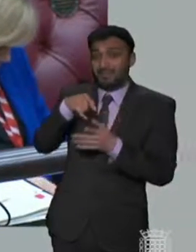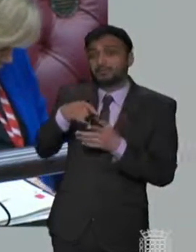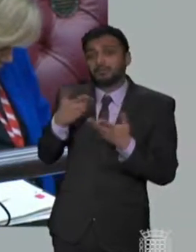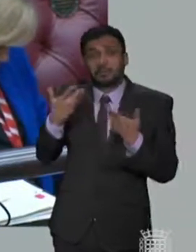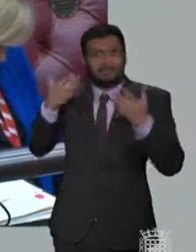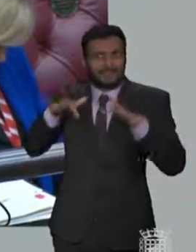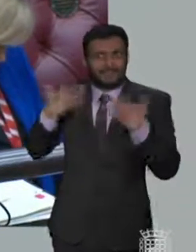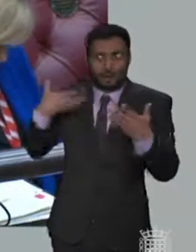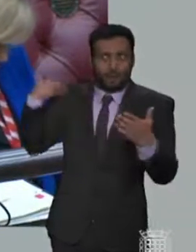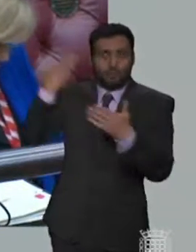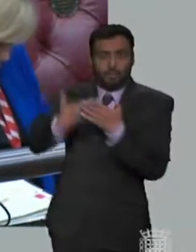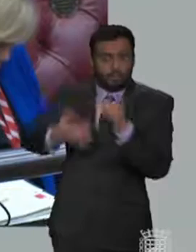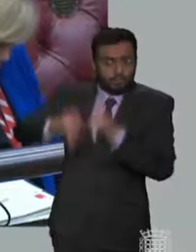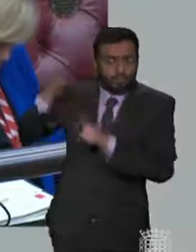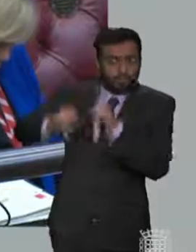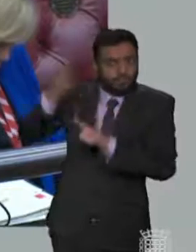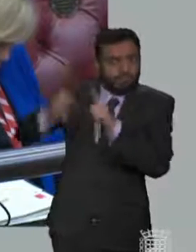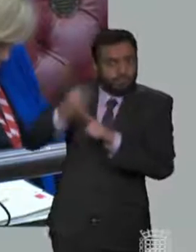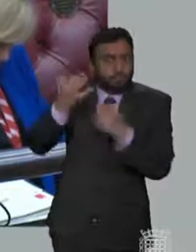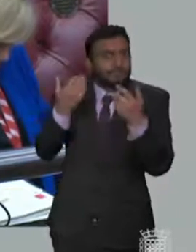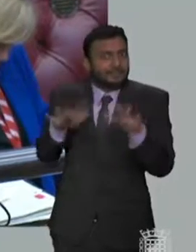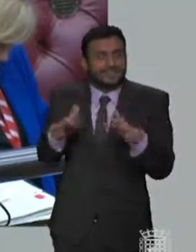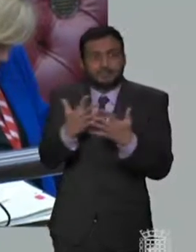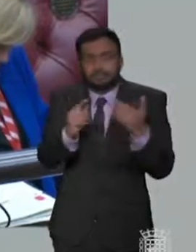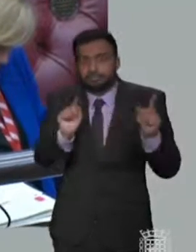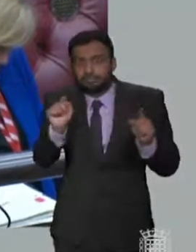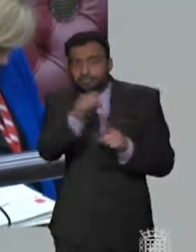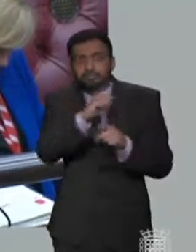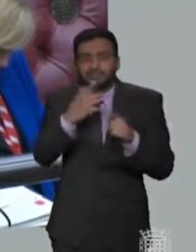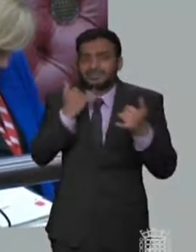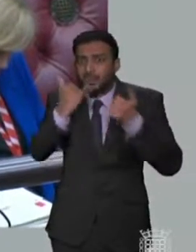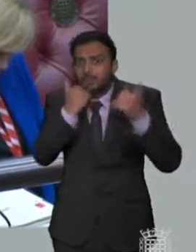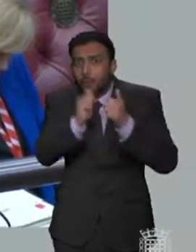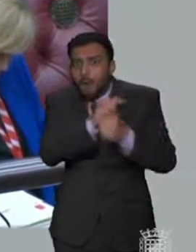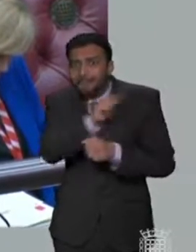telecommunication companies have introduced video relay service which allows deaf people